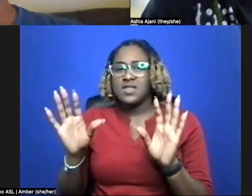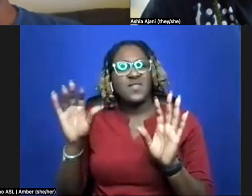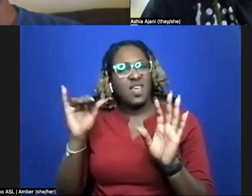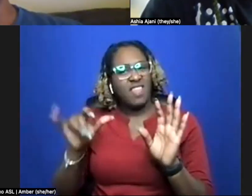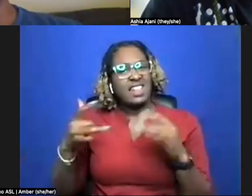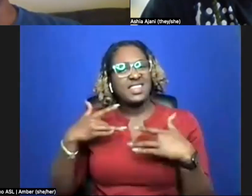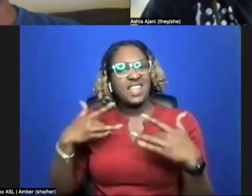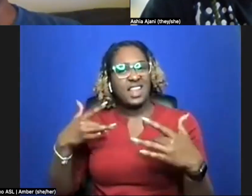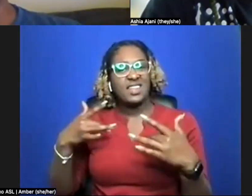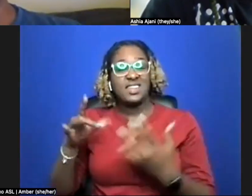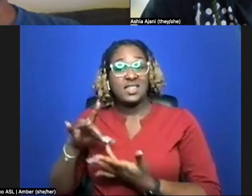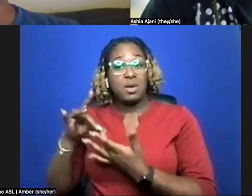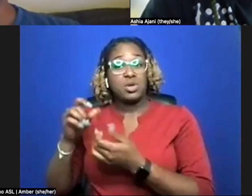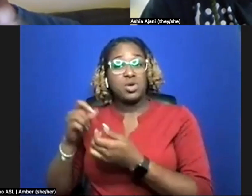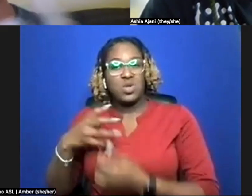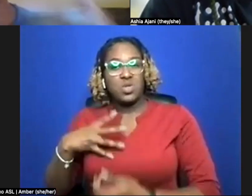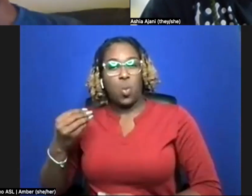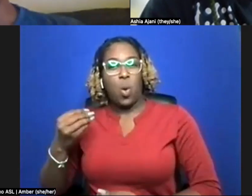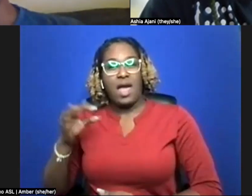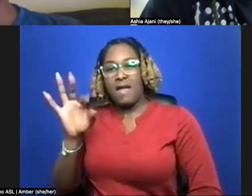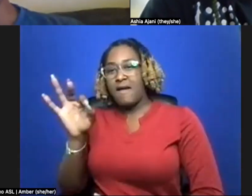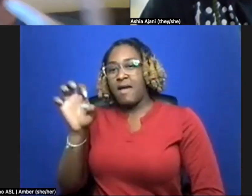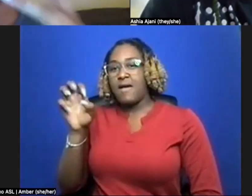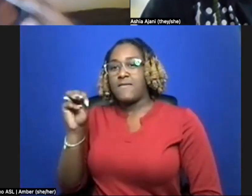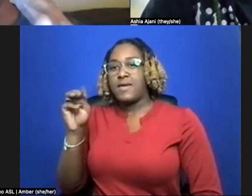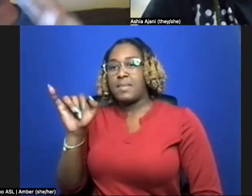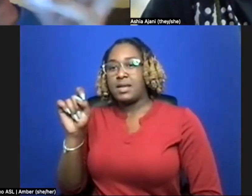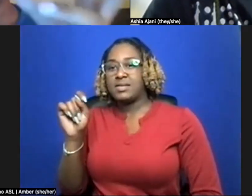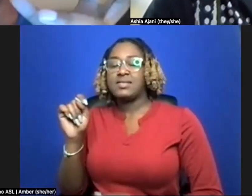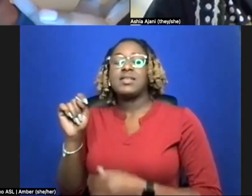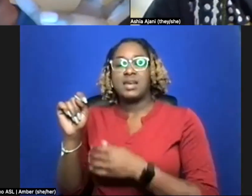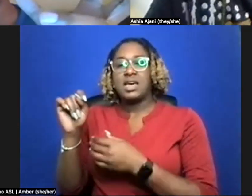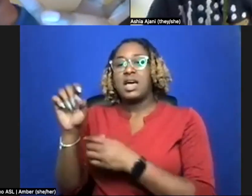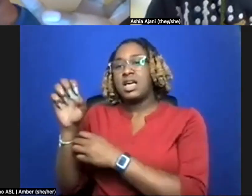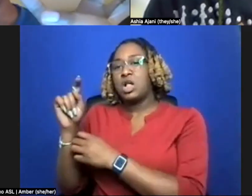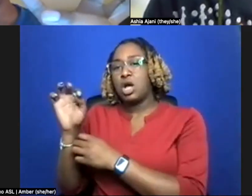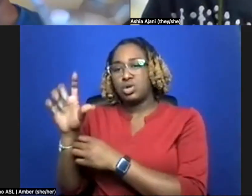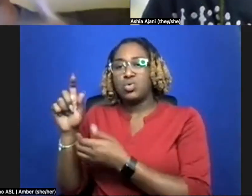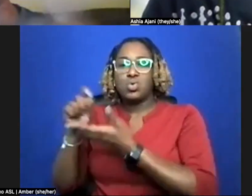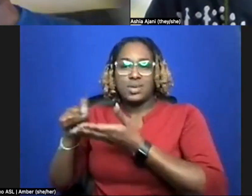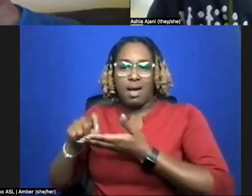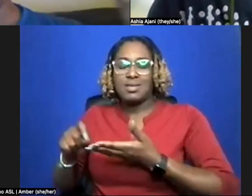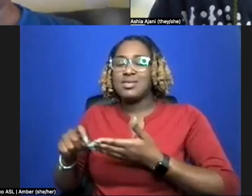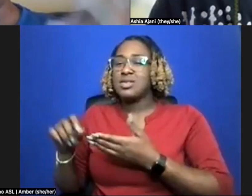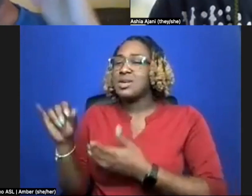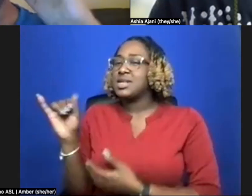white feminist ecological texts where there's a lot of projection onto the more-than-human in